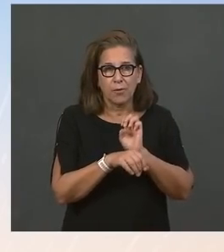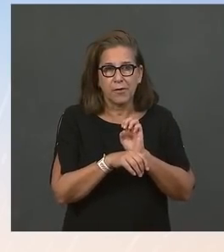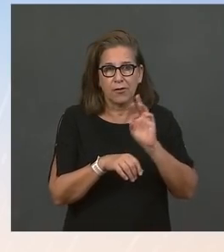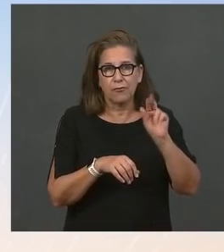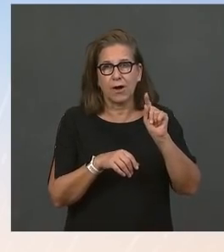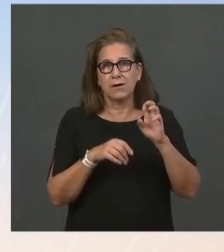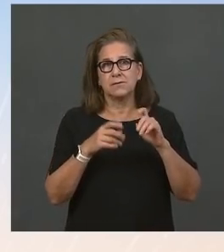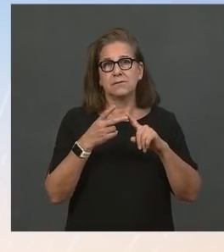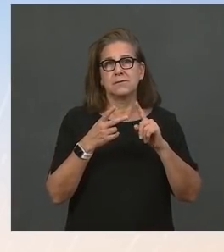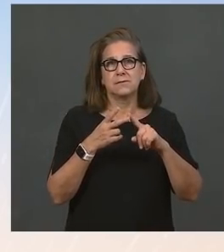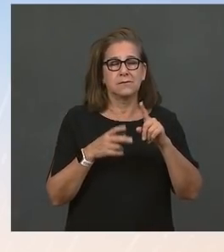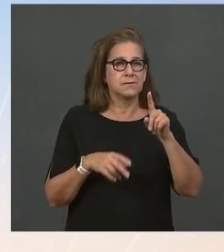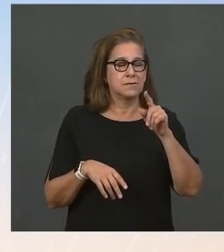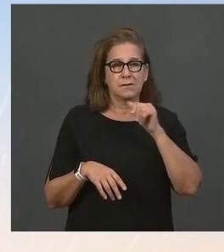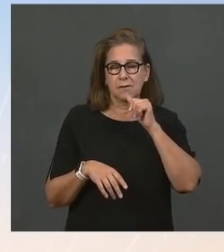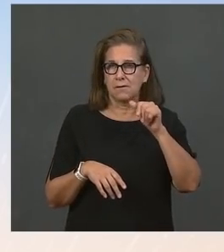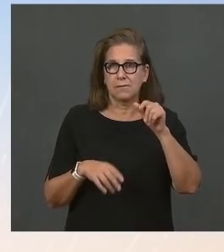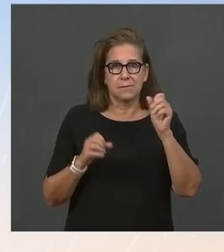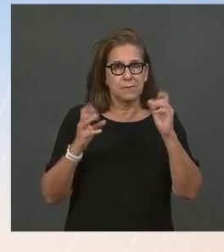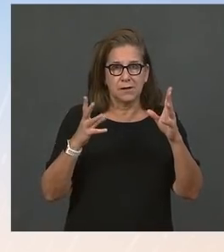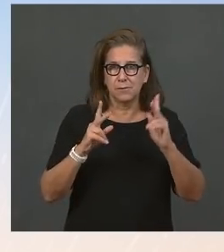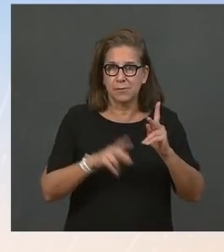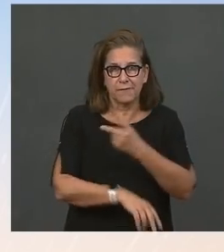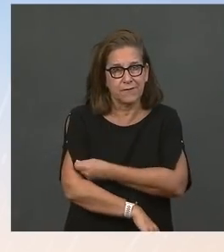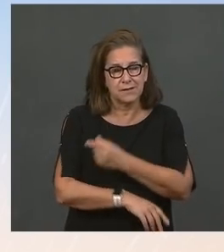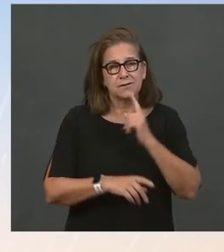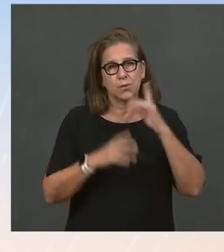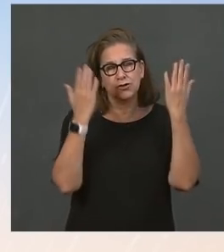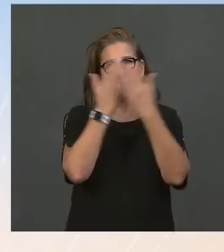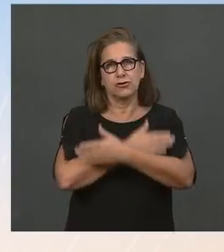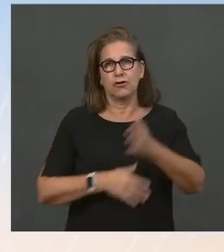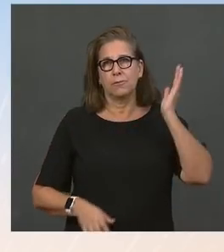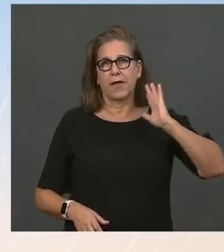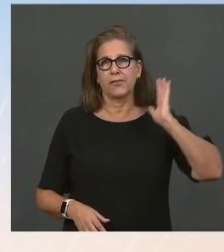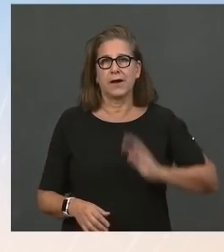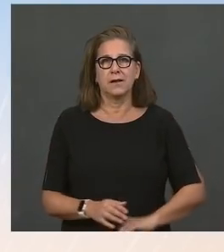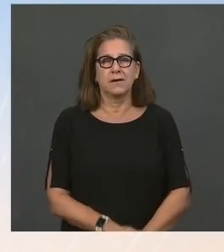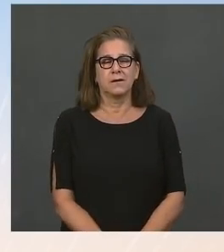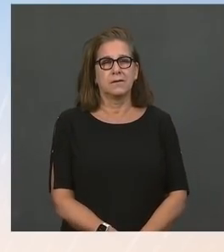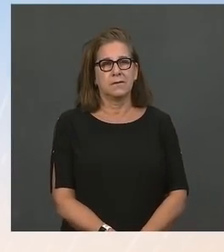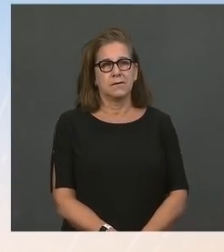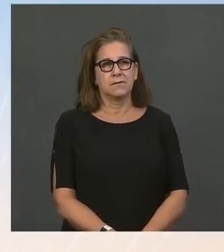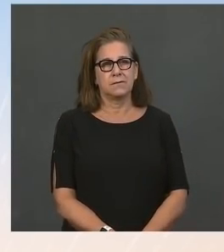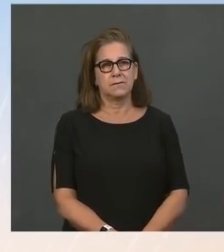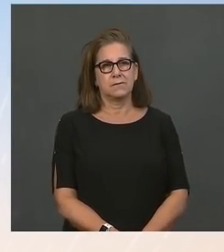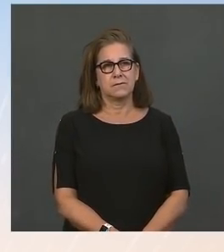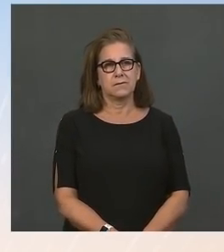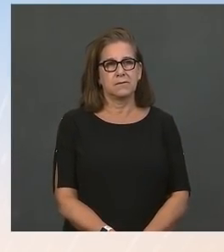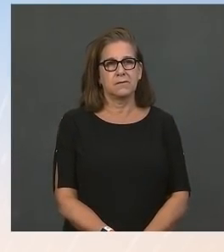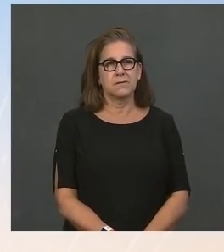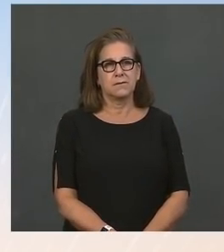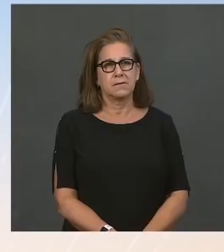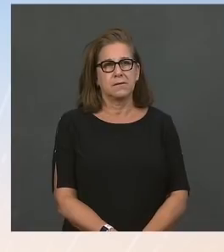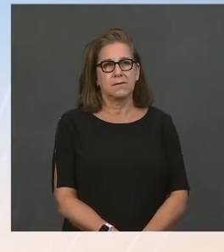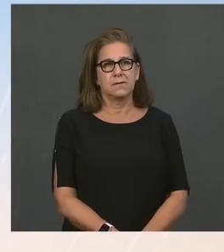The Press: Thanks so much, Jen. I want to ask you about public opinion polls, which I'm sure you recognize. The President's public opinion polls